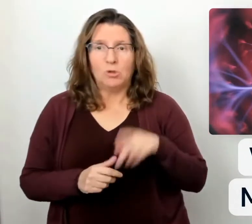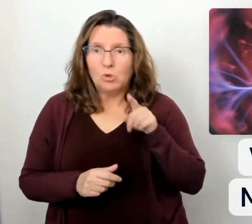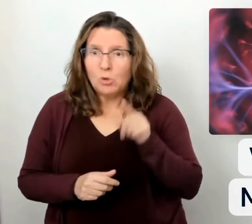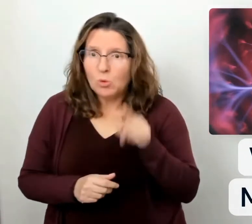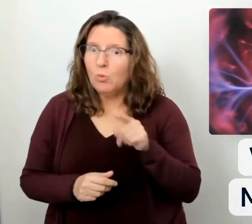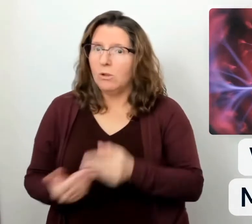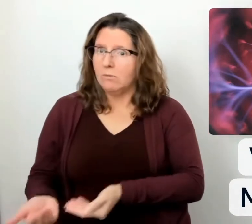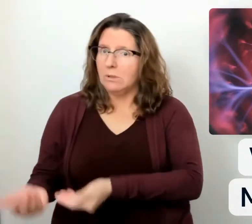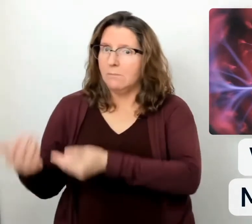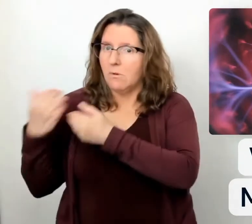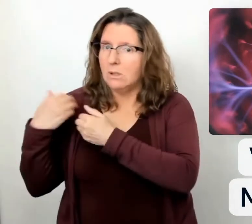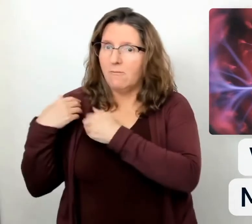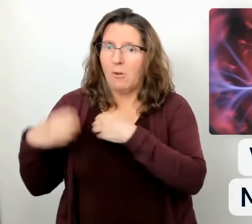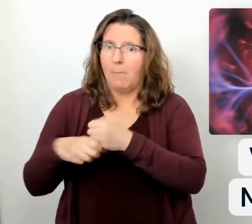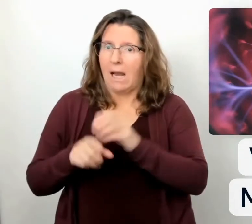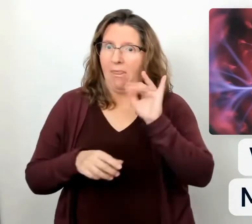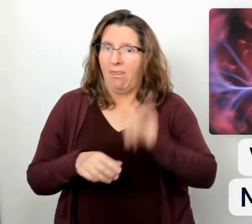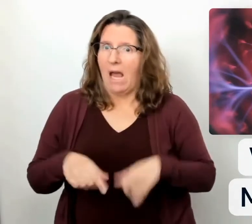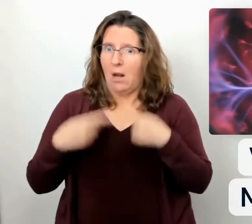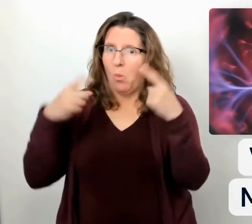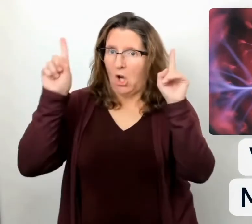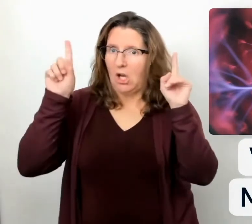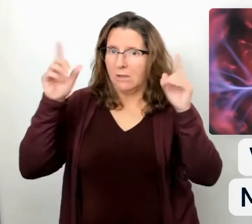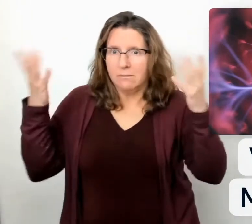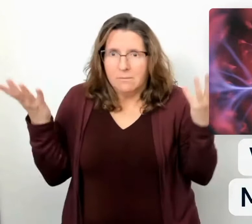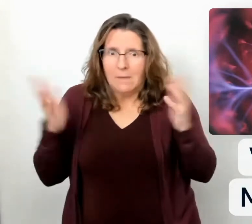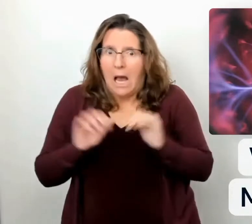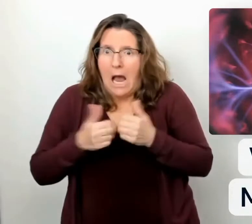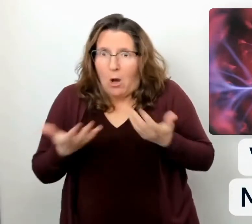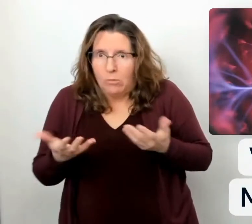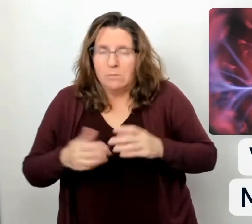You are responsible for making that work! But how?